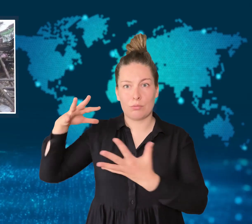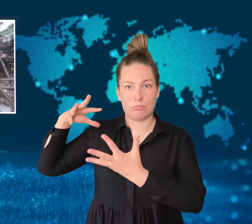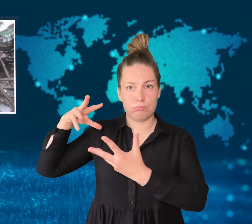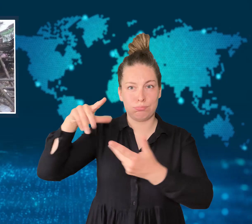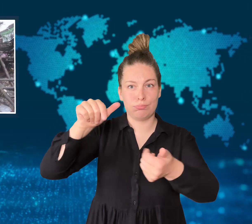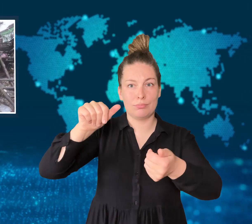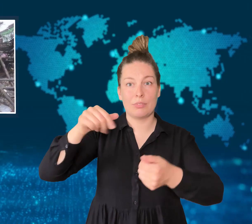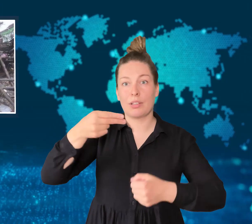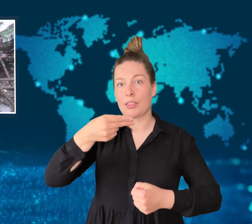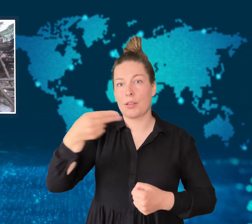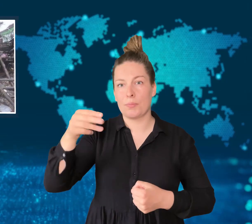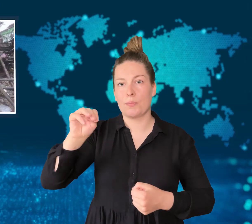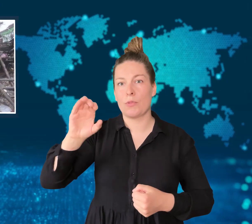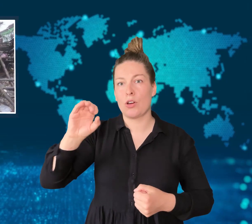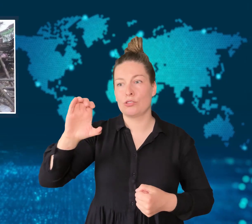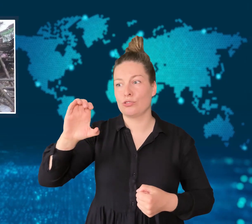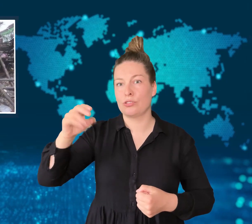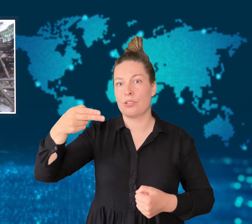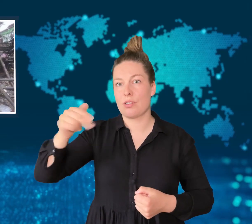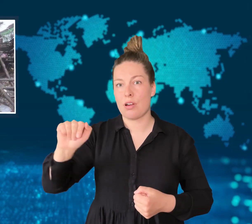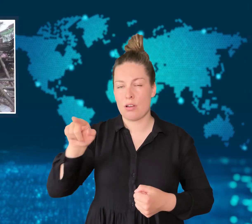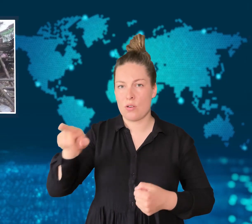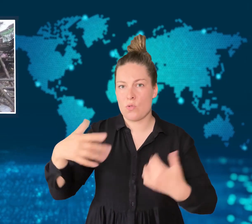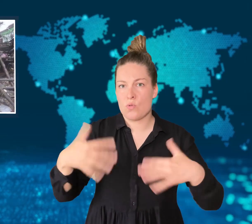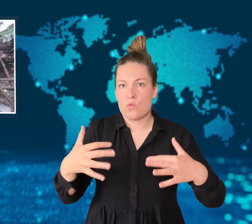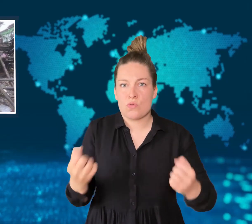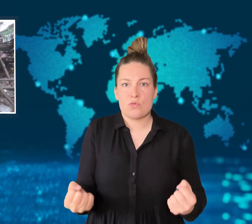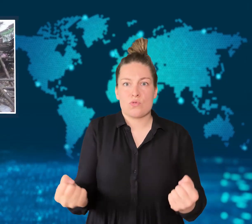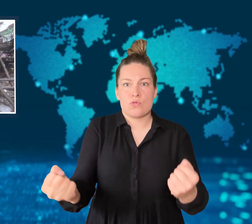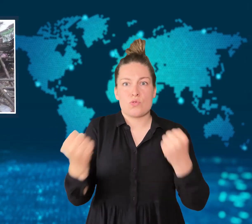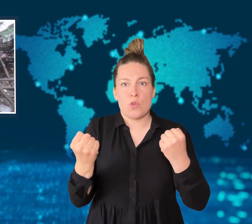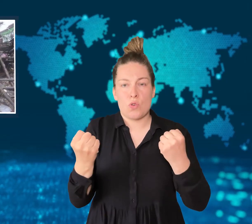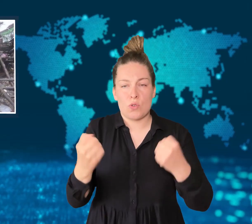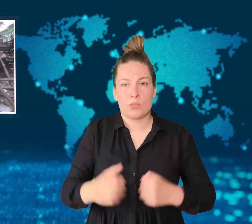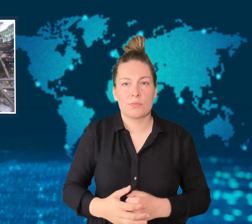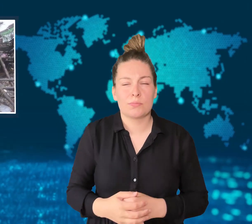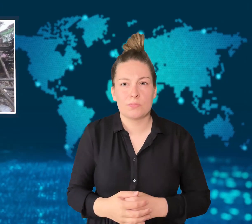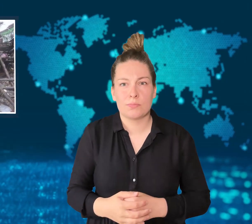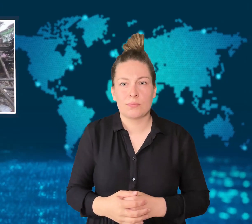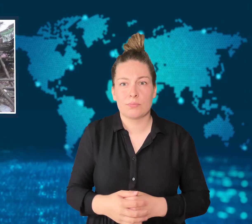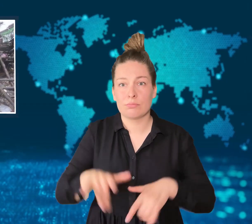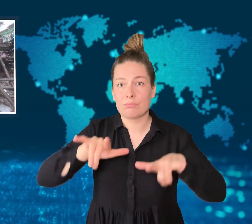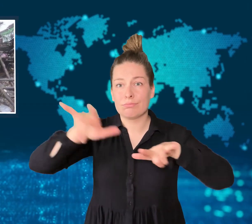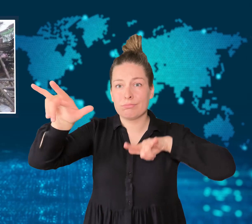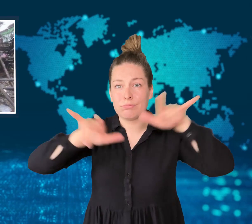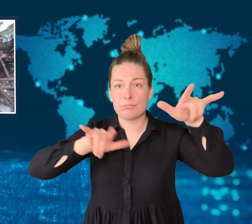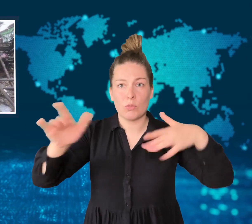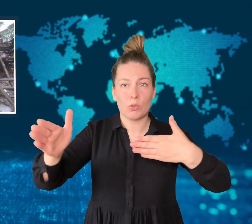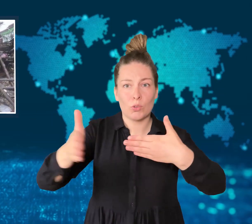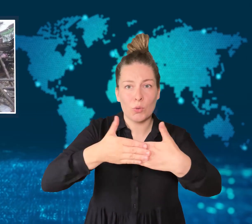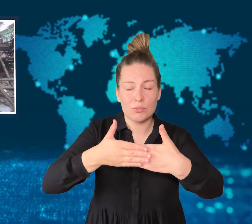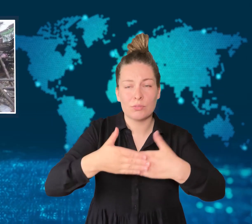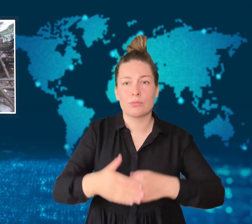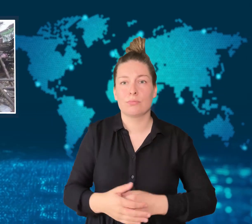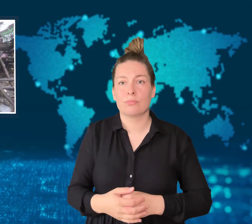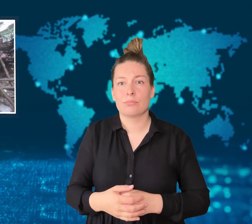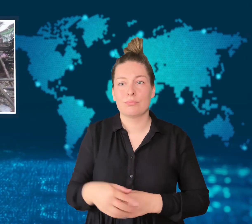Airports were shut, fishermen stopped their work,